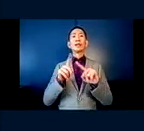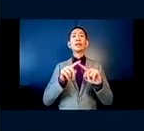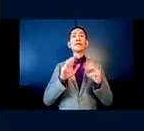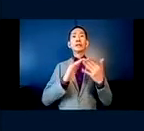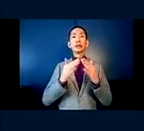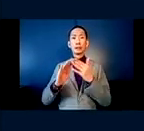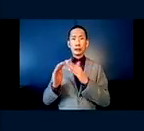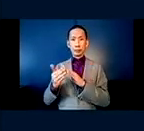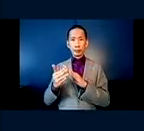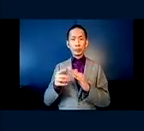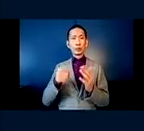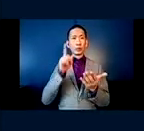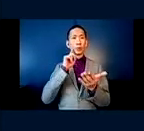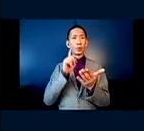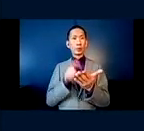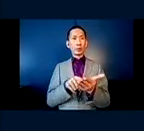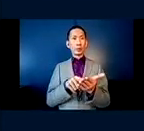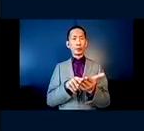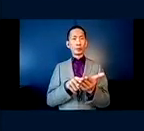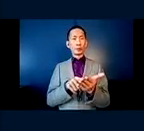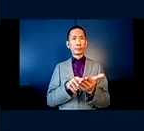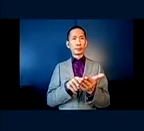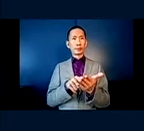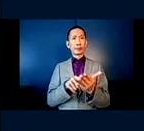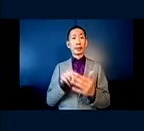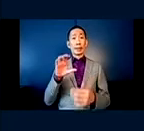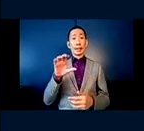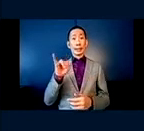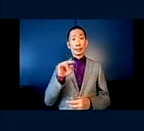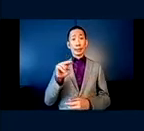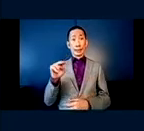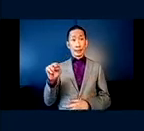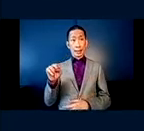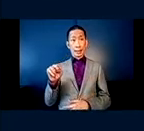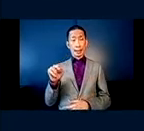WE BROKE IT UP INTO DIFFERENT CITIES.